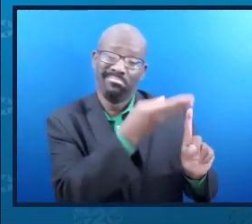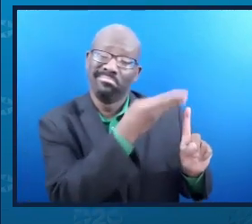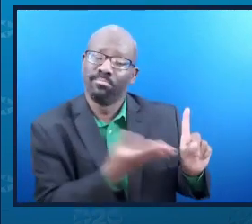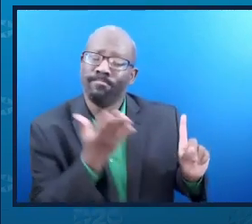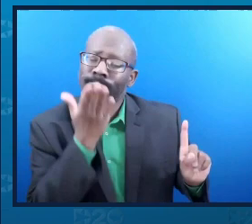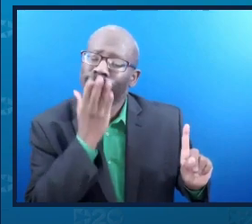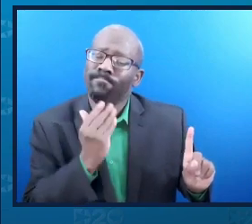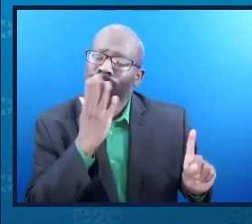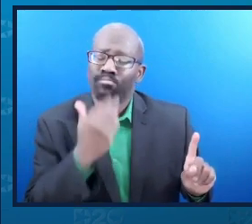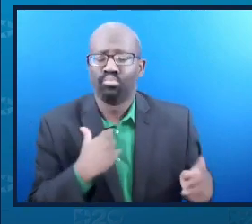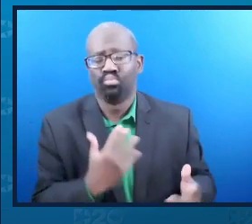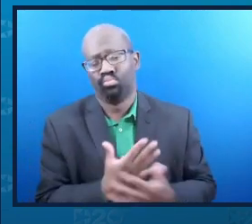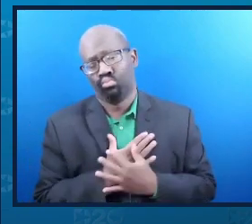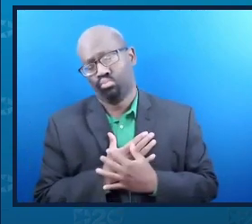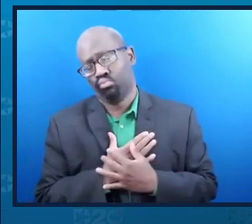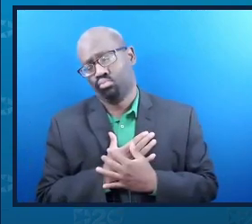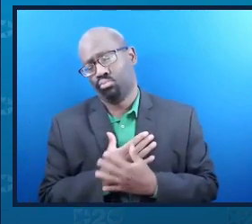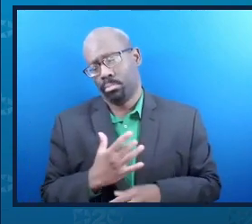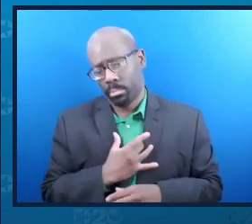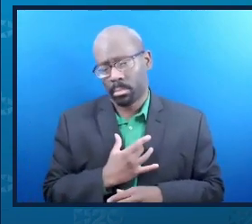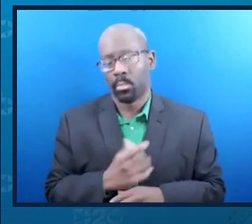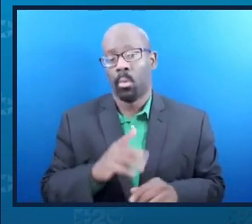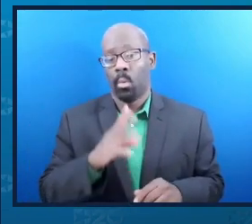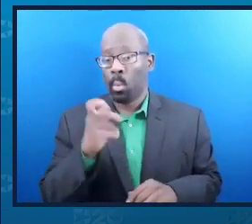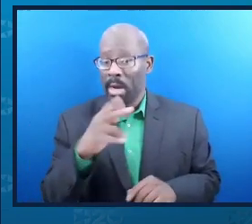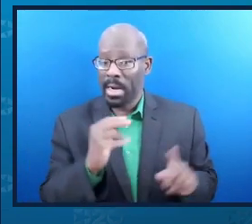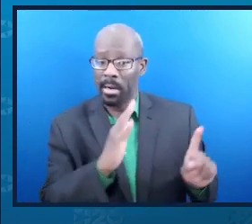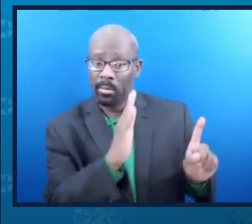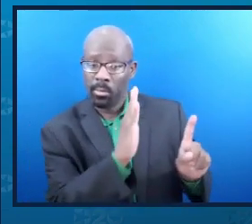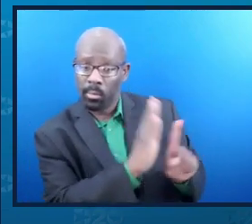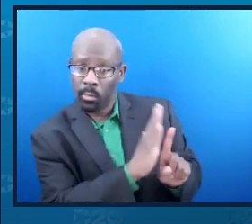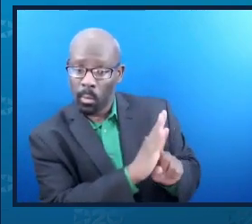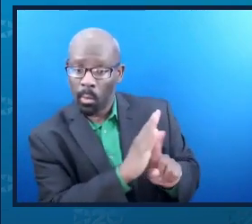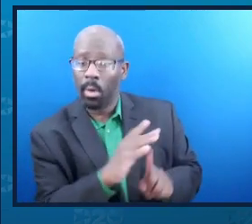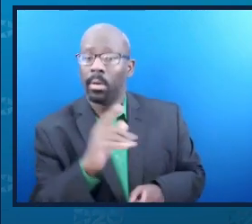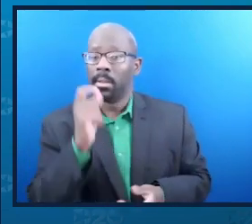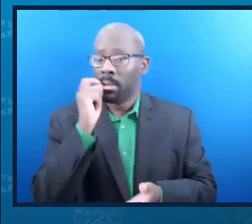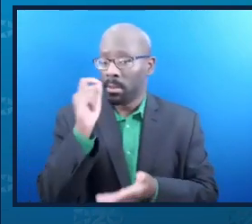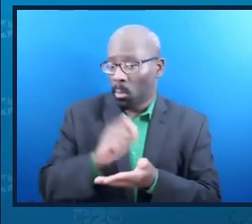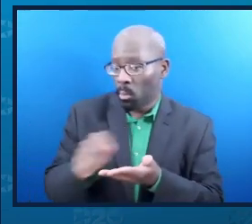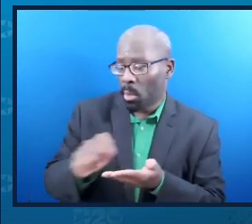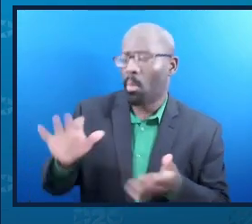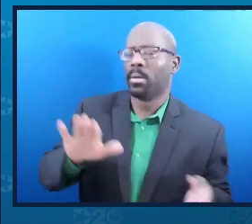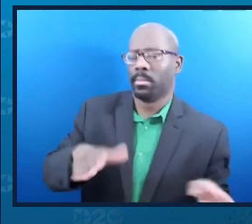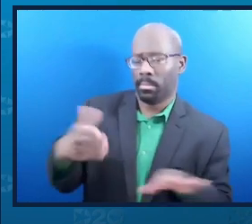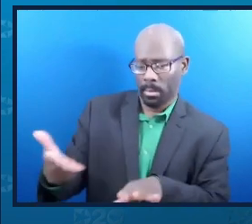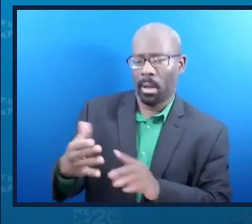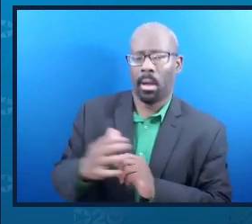THE IS KIND WHEN HER PRESS SECRETARY TYRONE GAYLE WAS DYING OF CANCER.